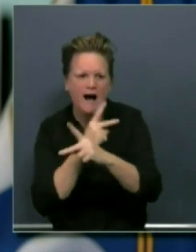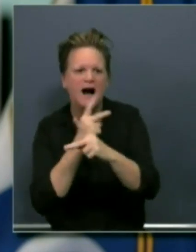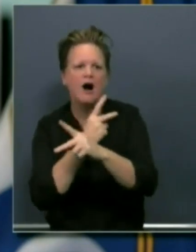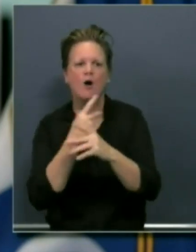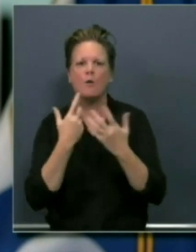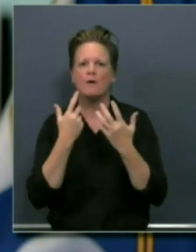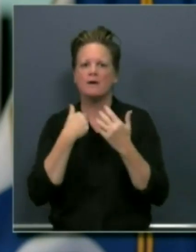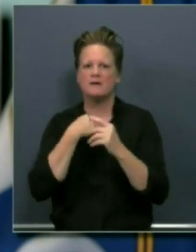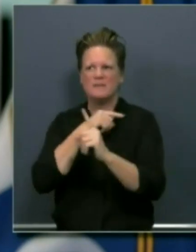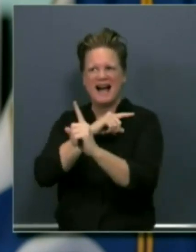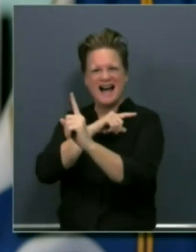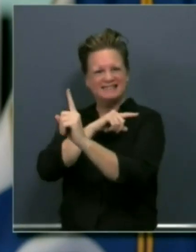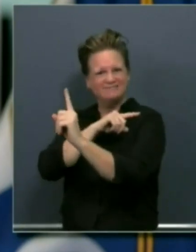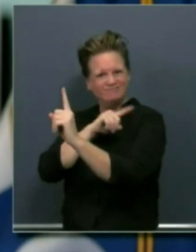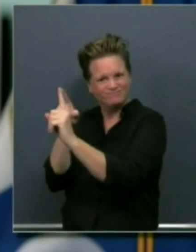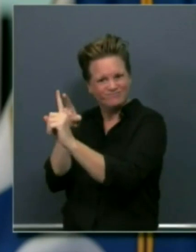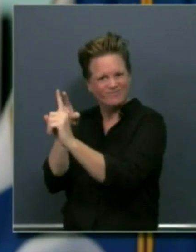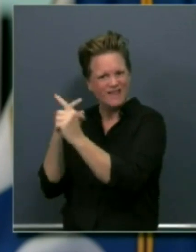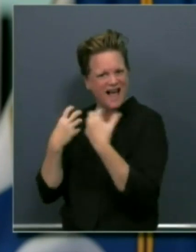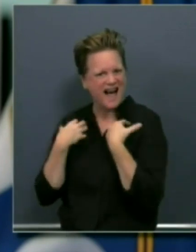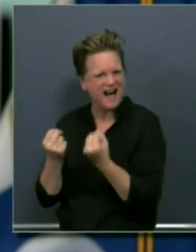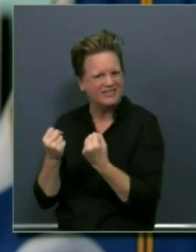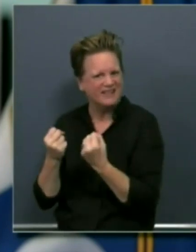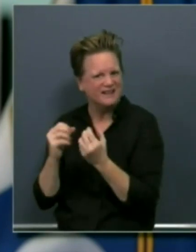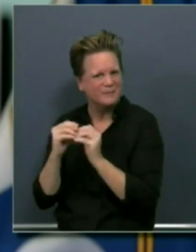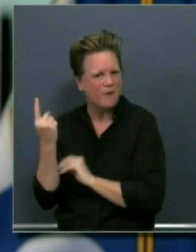QUO AS LONG AS WE KEEP DOING A GOOD JOB, KEEP PROTECTING PEOPLE'S PUBLIC HEALTH.